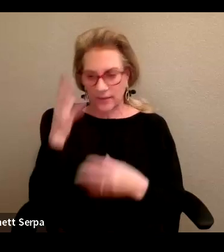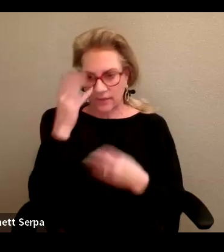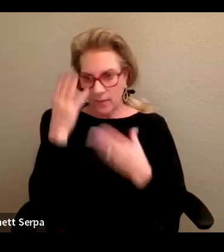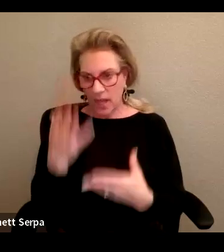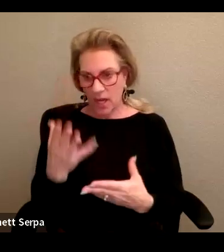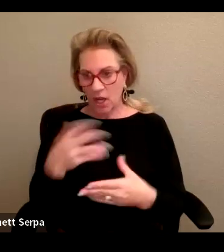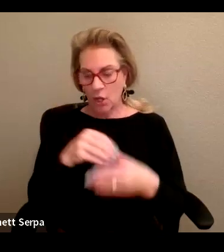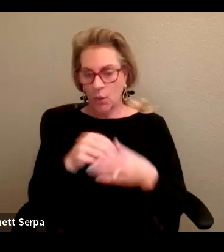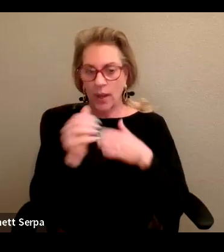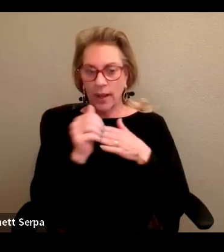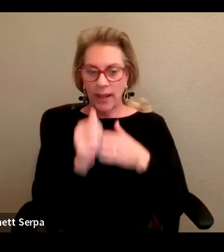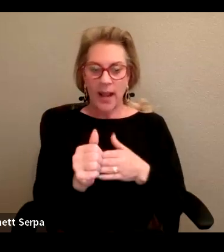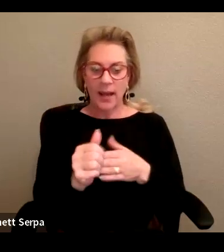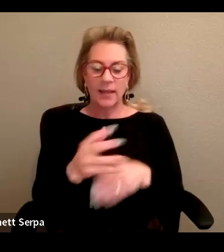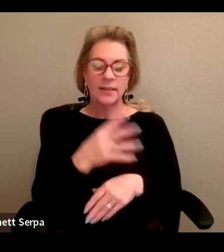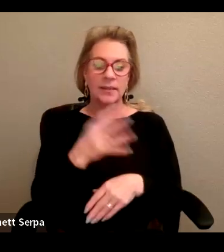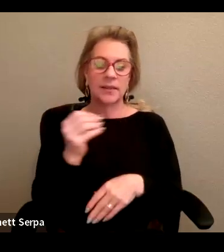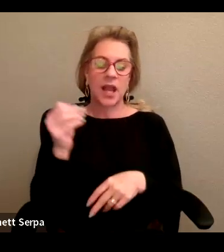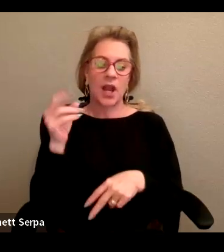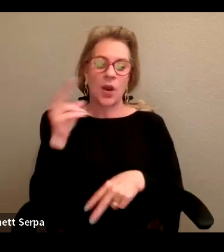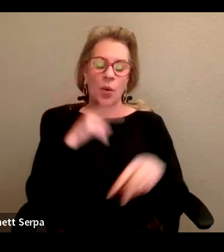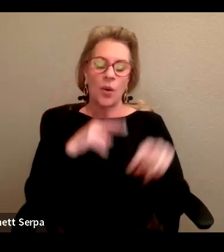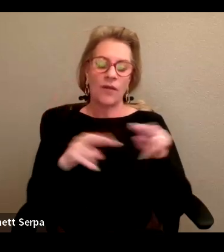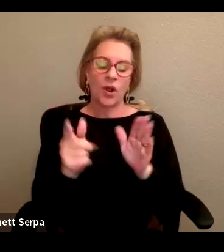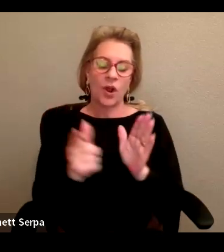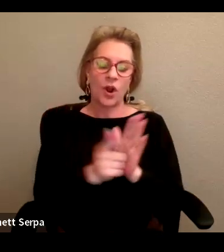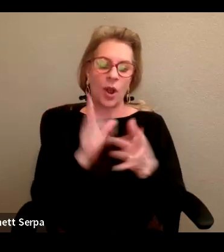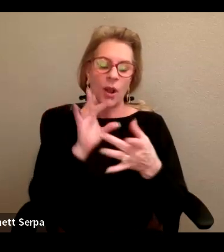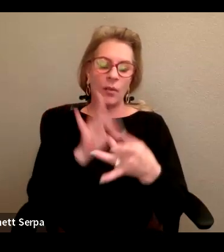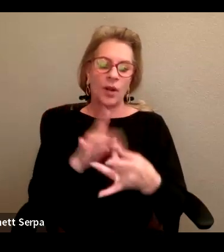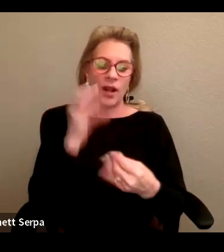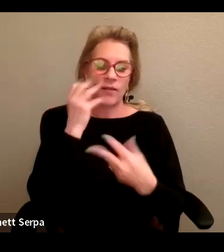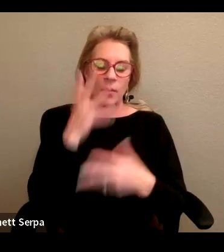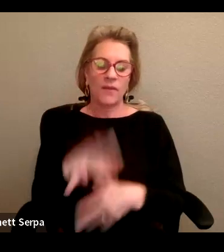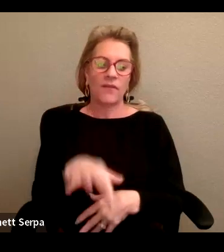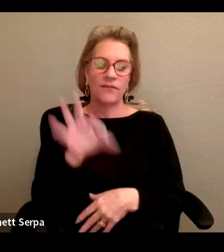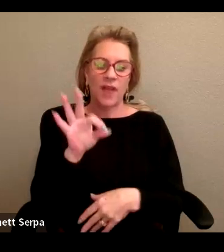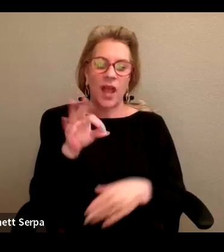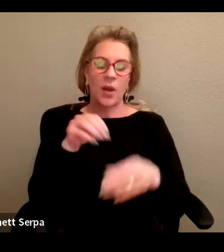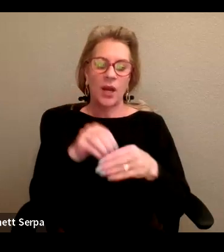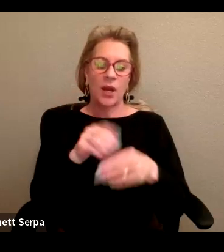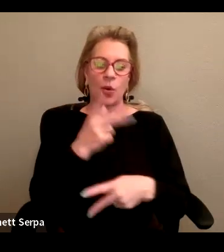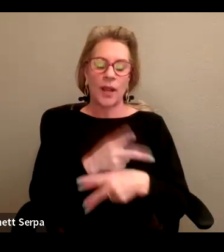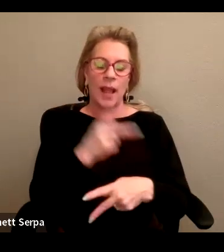guidance and an overview of laws pertaining to information found in or retained by admissions